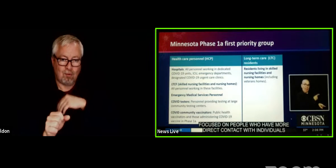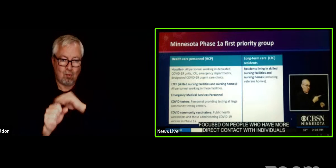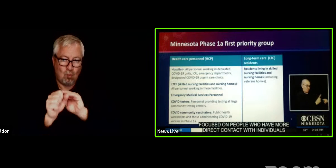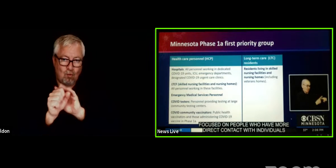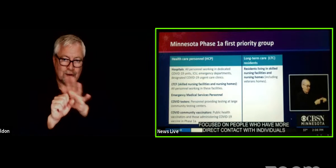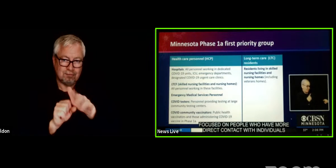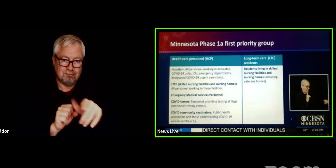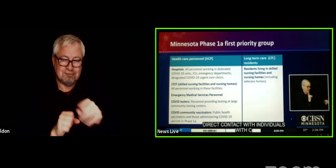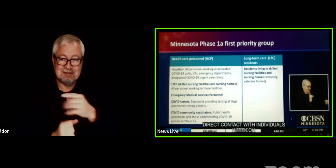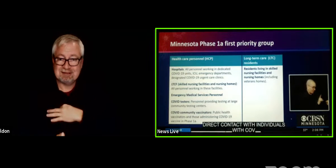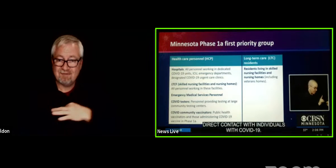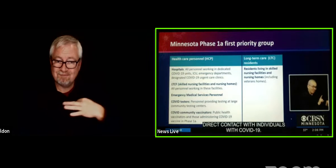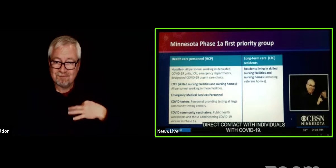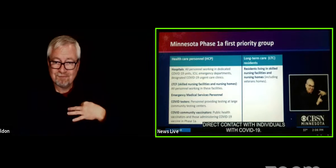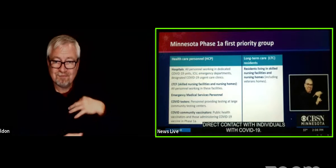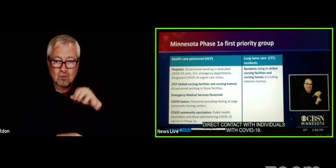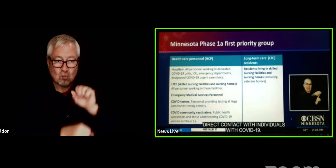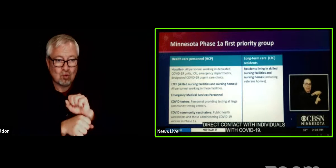UNITS IN HOSPITALS, STAFF WORKING IN